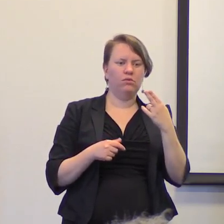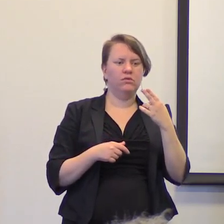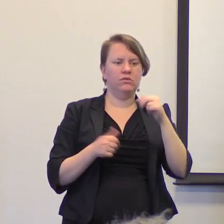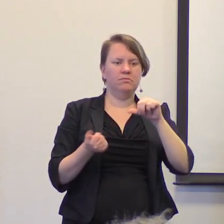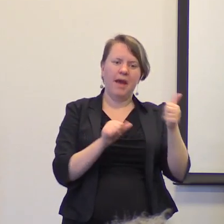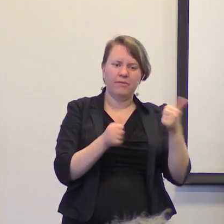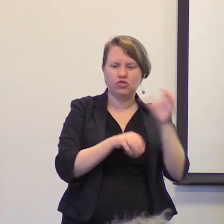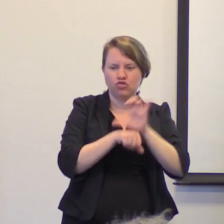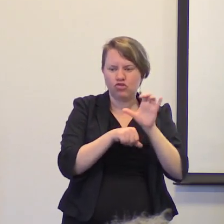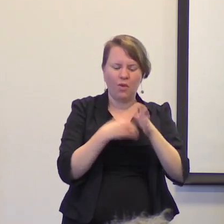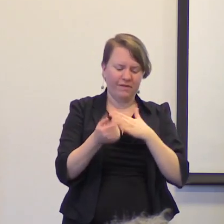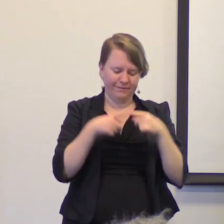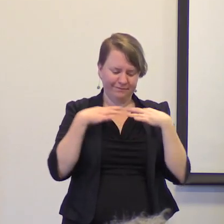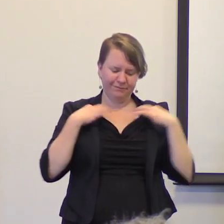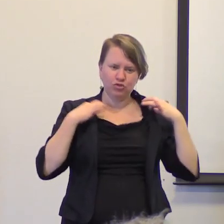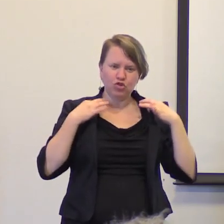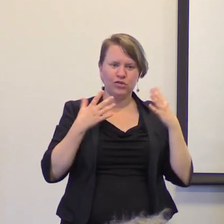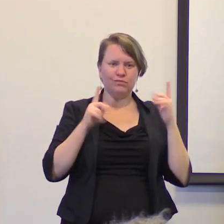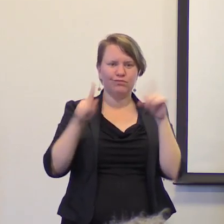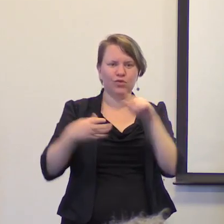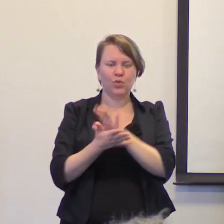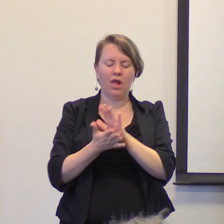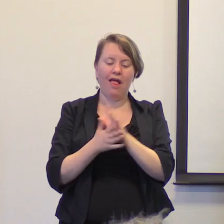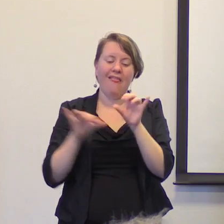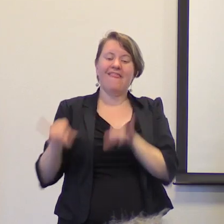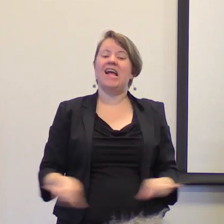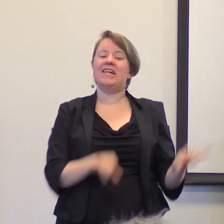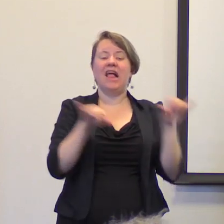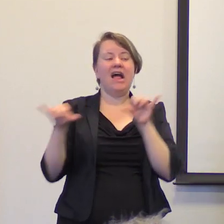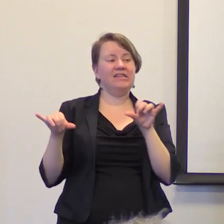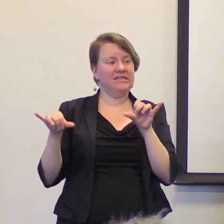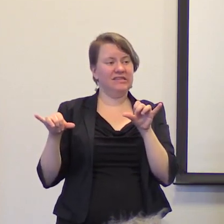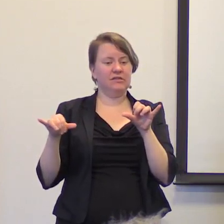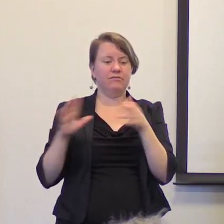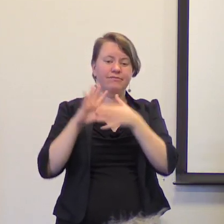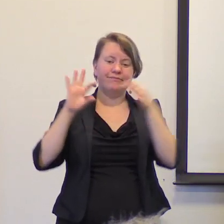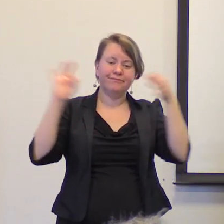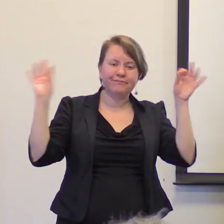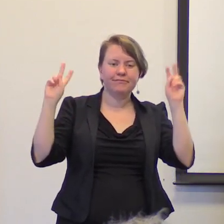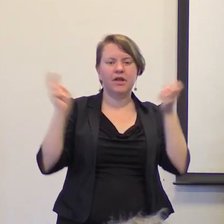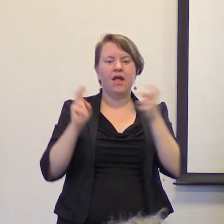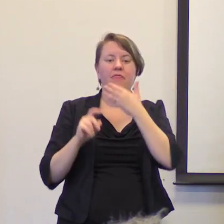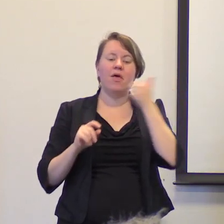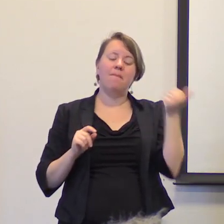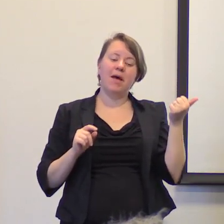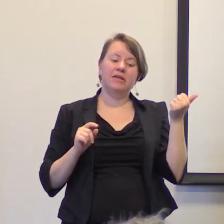wearing to school ... The classic civil libertarian line is that the best antidote to ban speech is more speech.